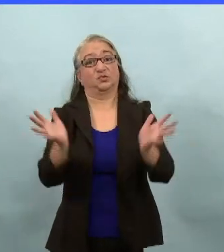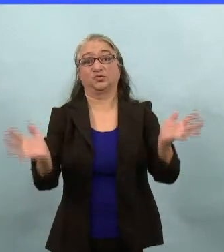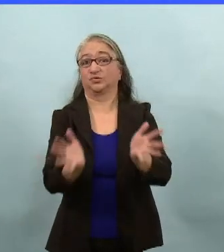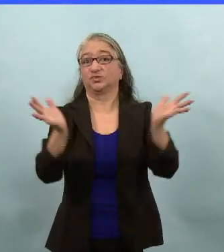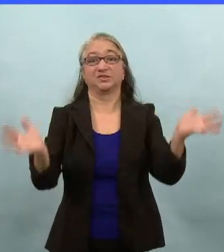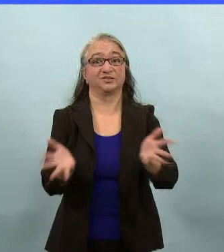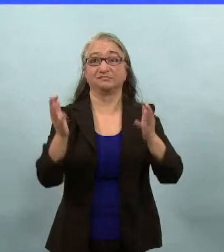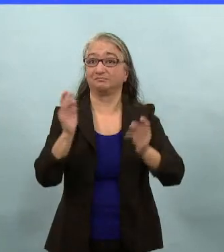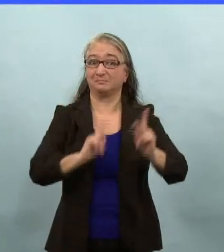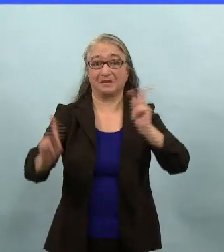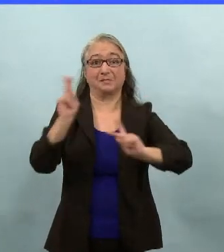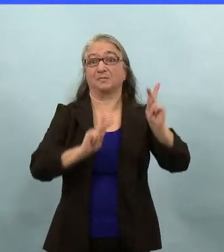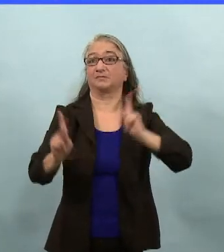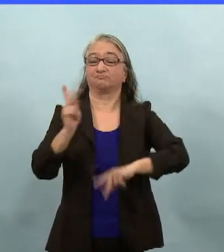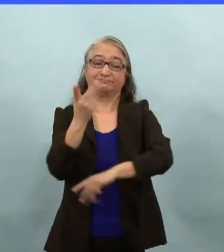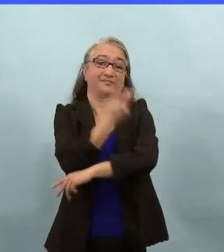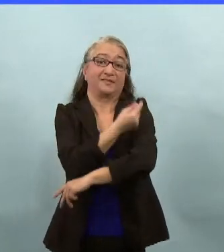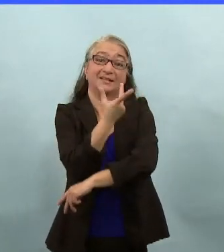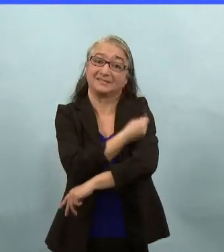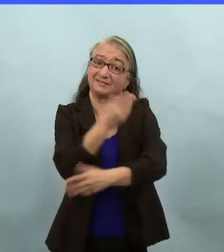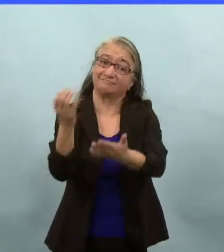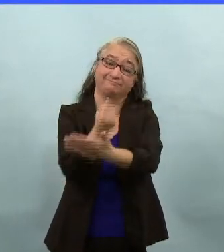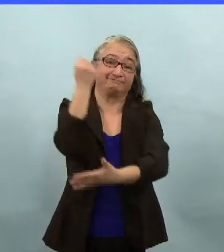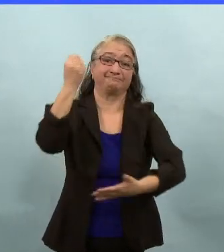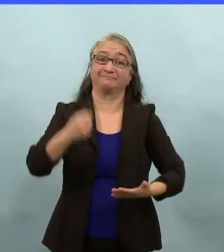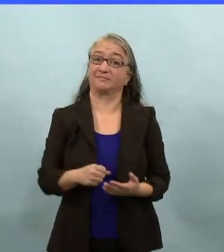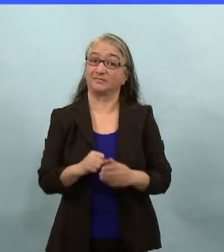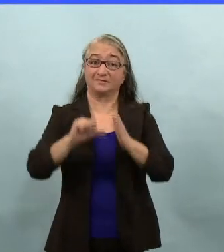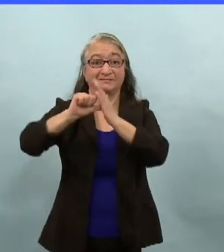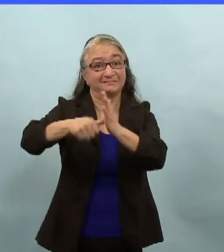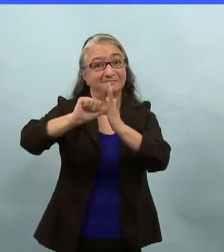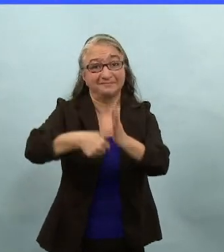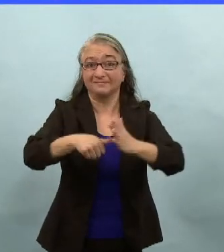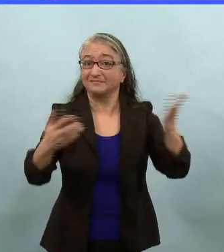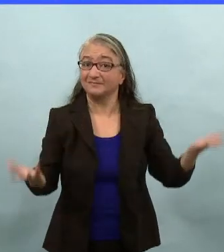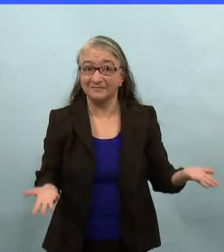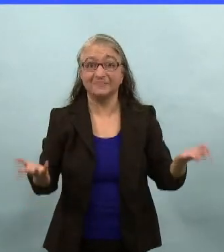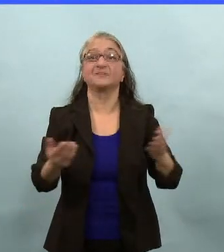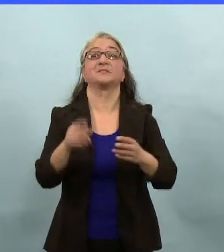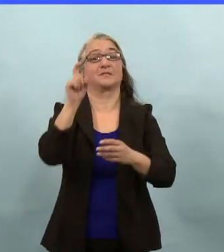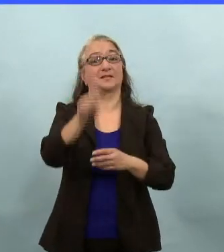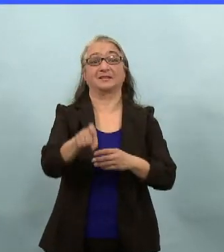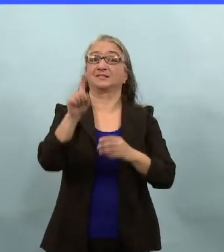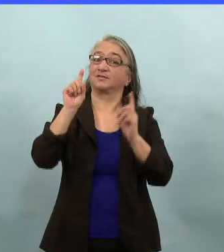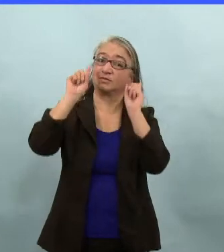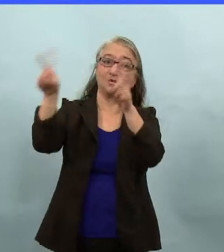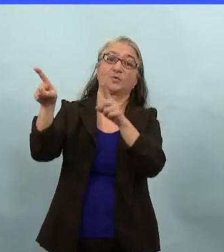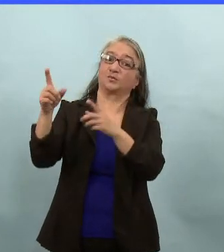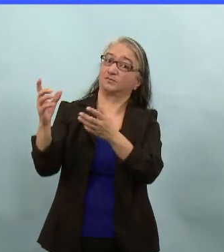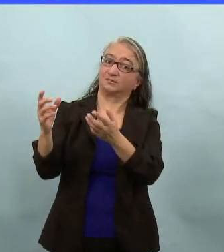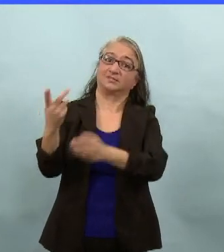to send that message out about the importance of getting your vaccination so it it we